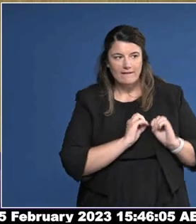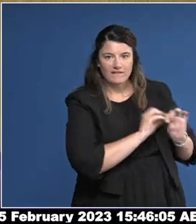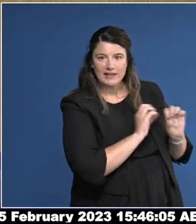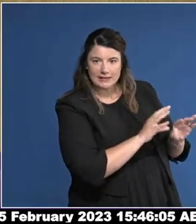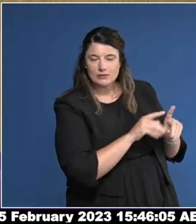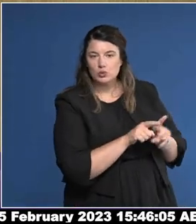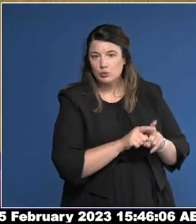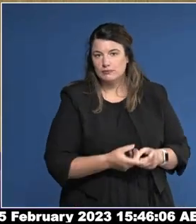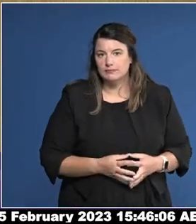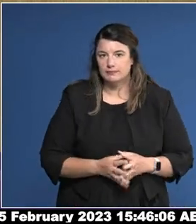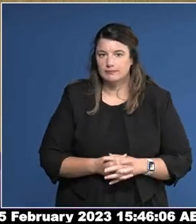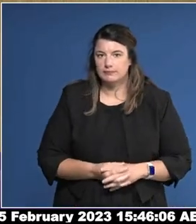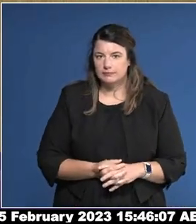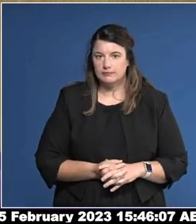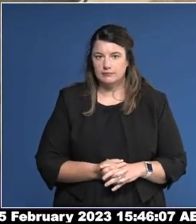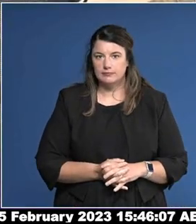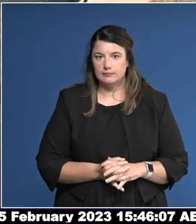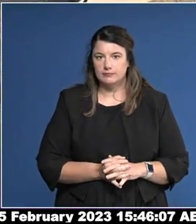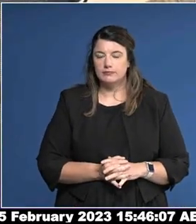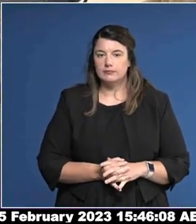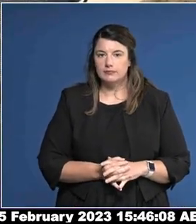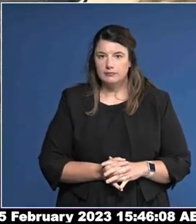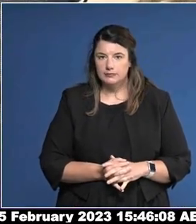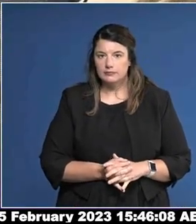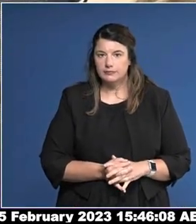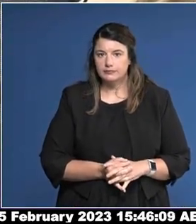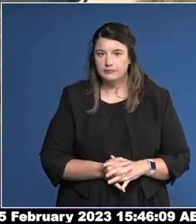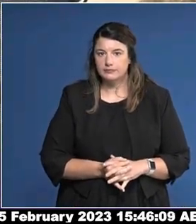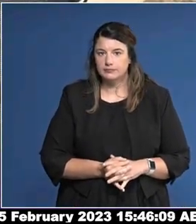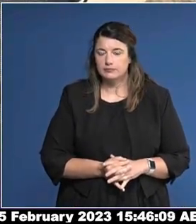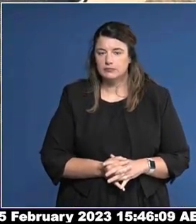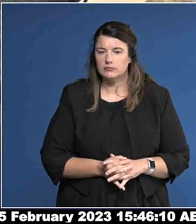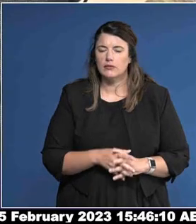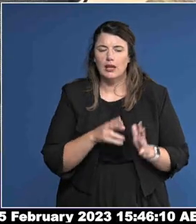One of the matters touched on in the own-motion report which you didn't speak